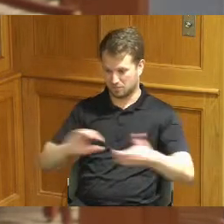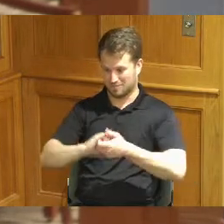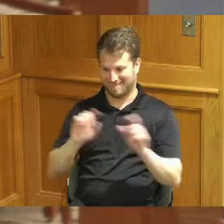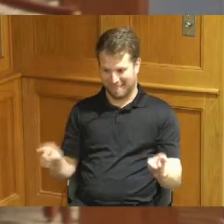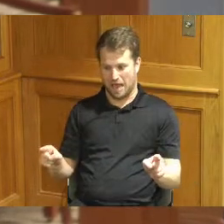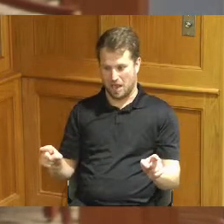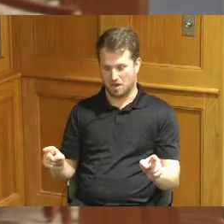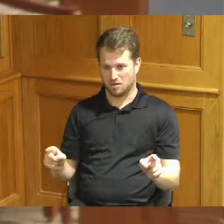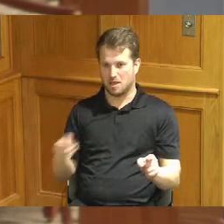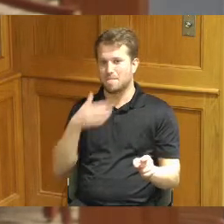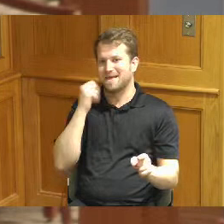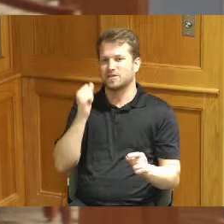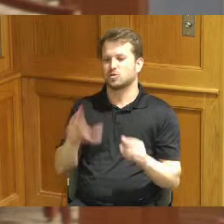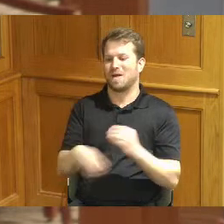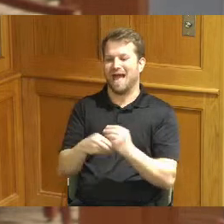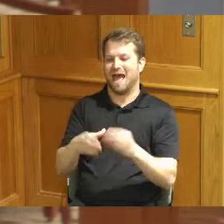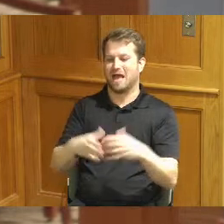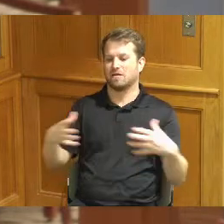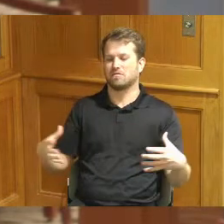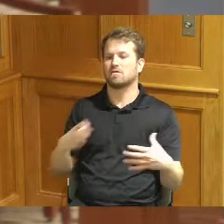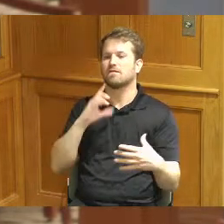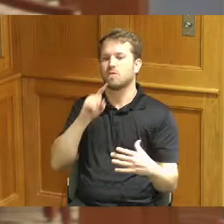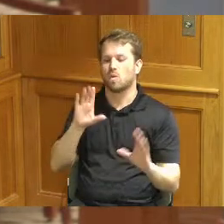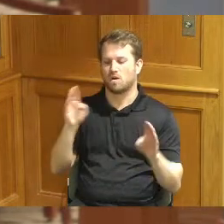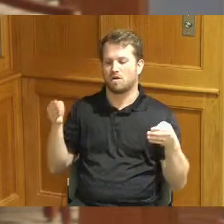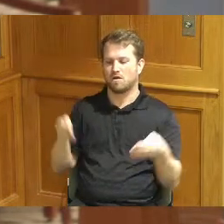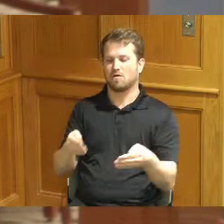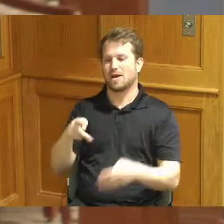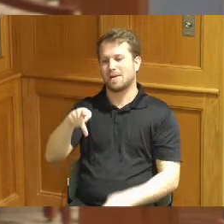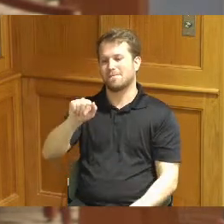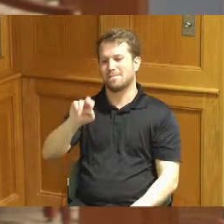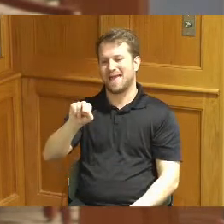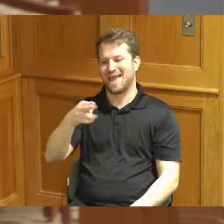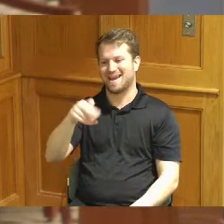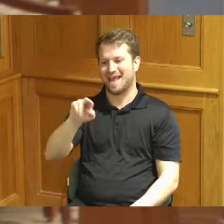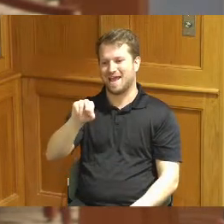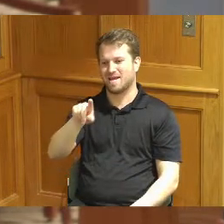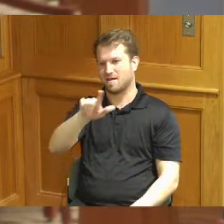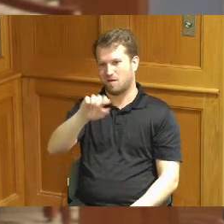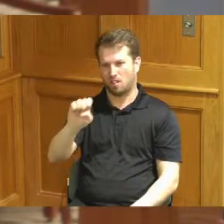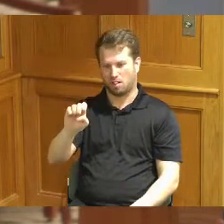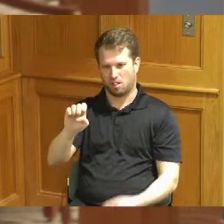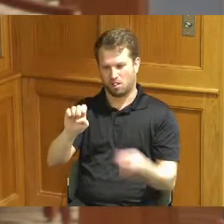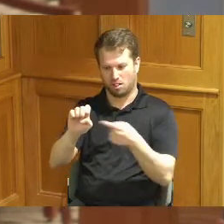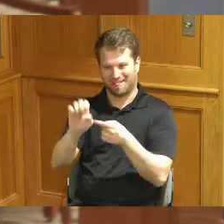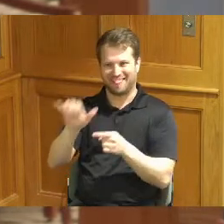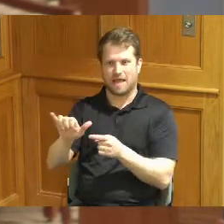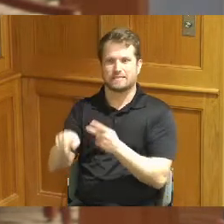add capacity specifically around panhandling or like those sorts of behaviors to target